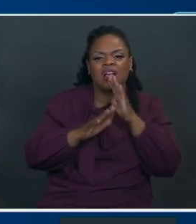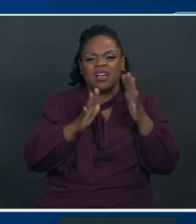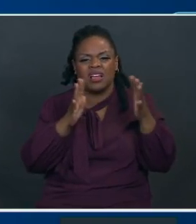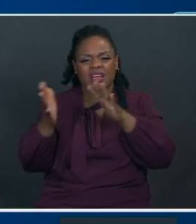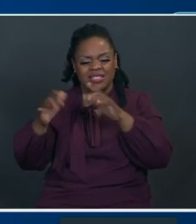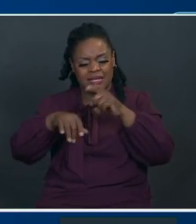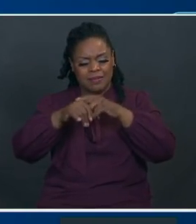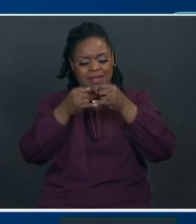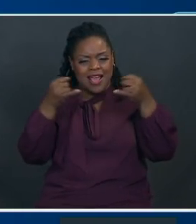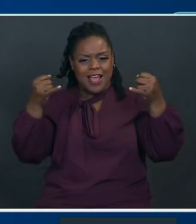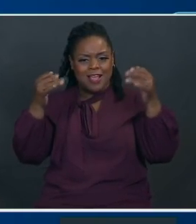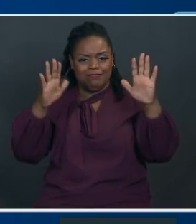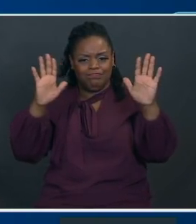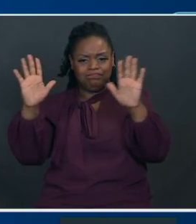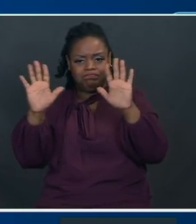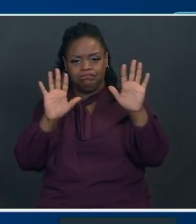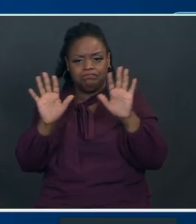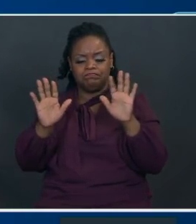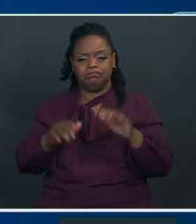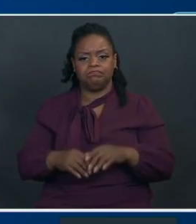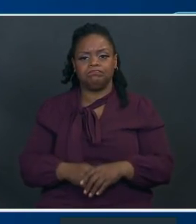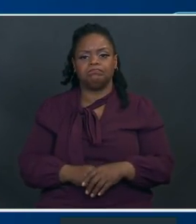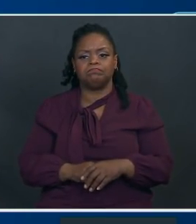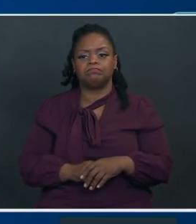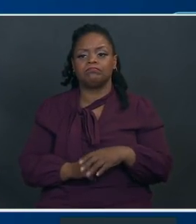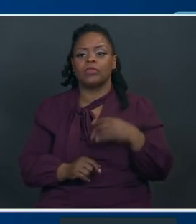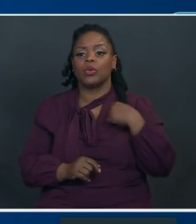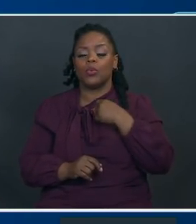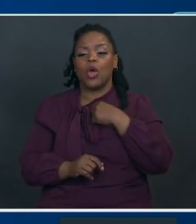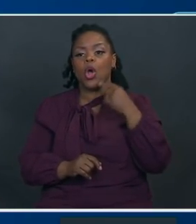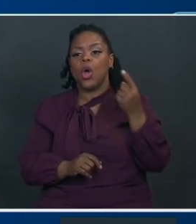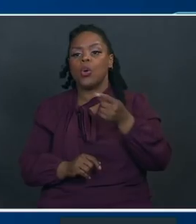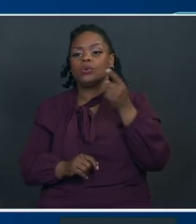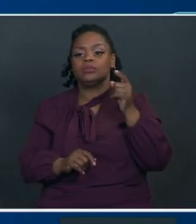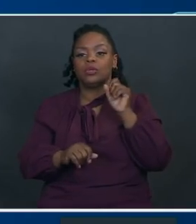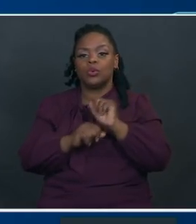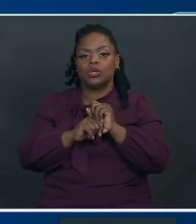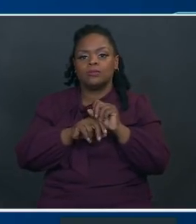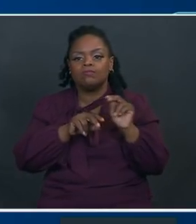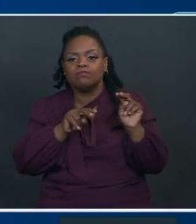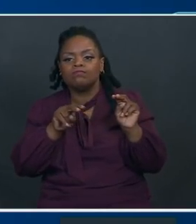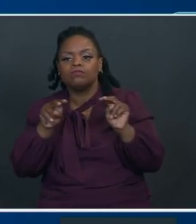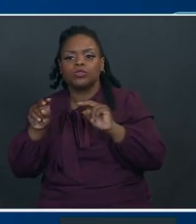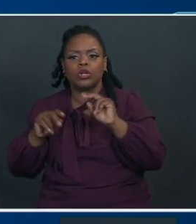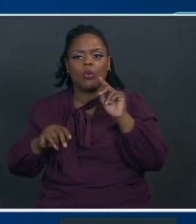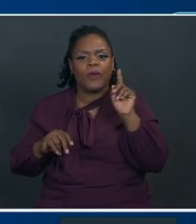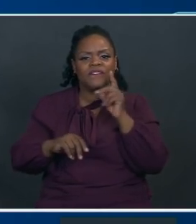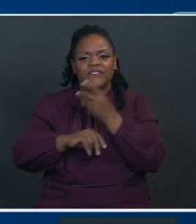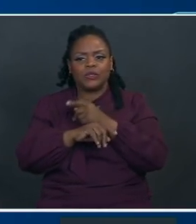exactly where the vaccine is at any given day and the reporting of the data is actually also behind.